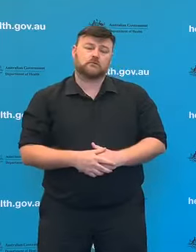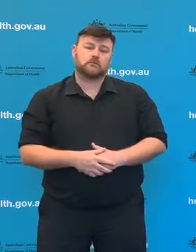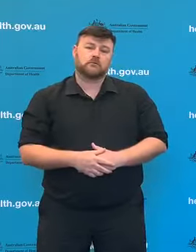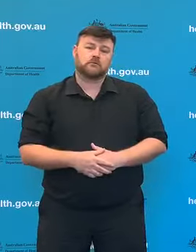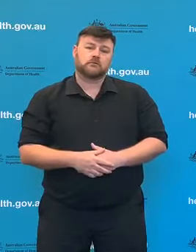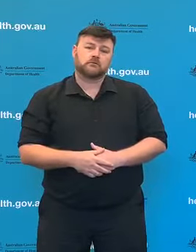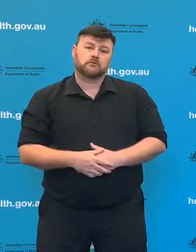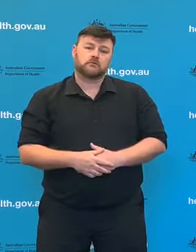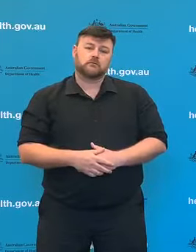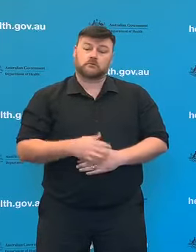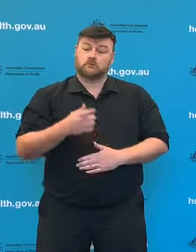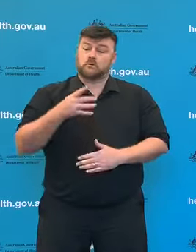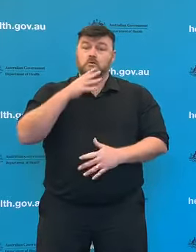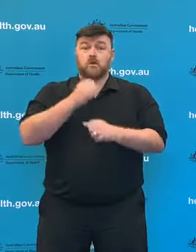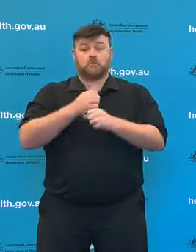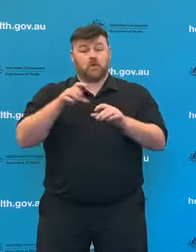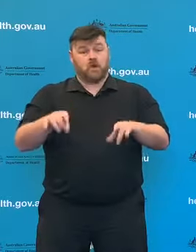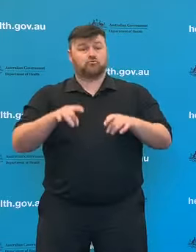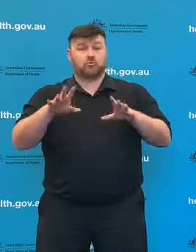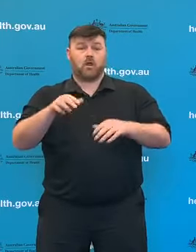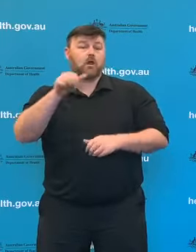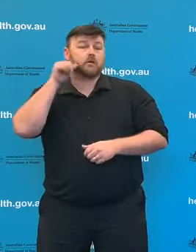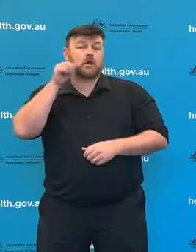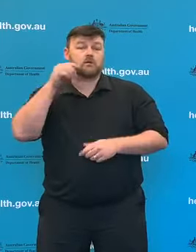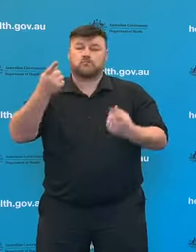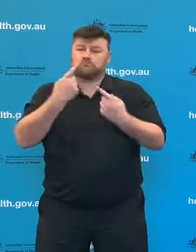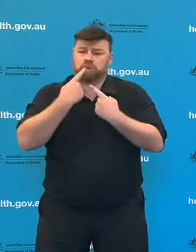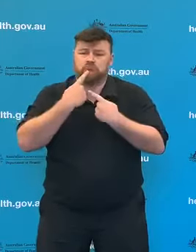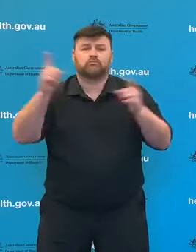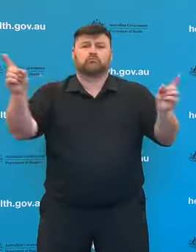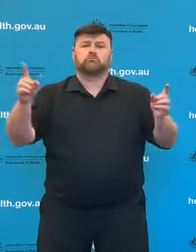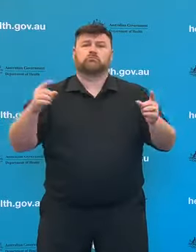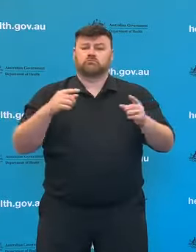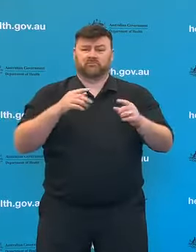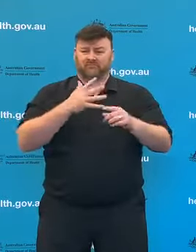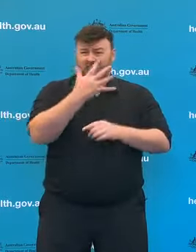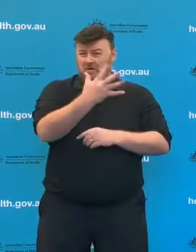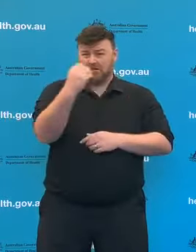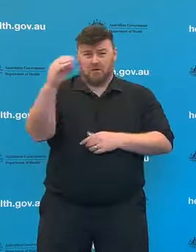The Australian Government yesterday announced more than half a billion dollars of additional investment to increase